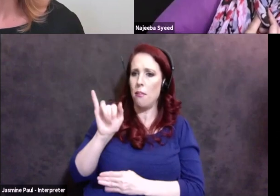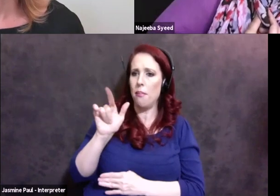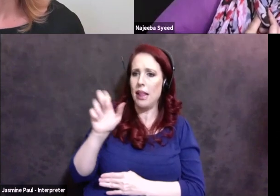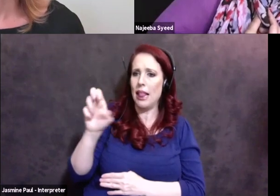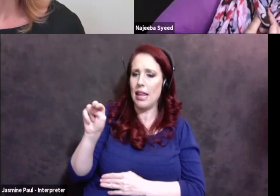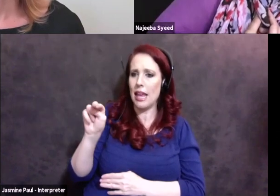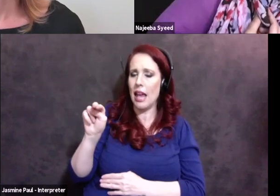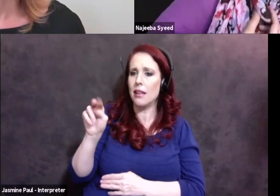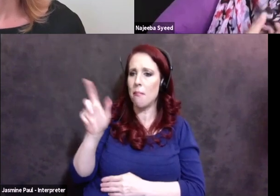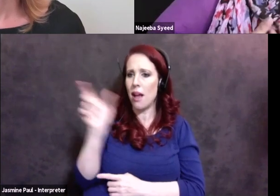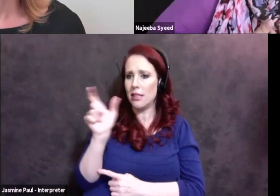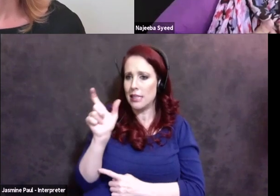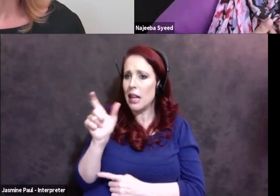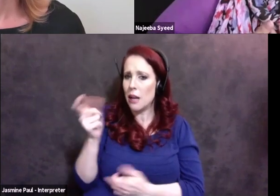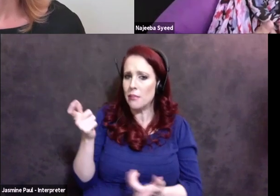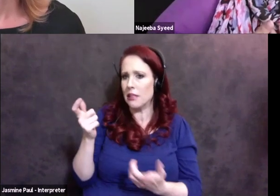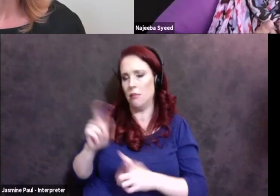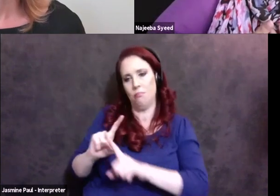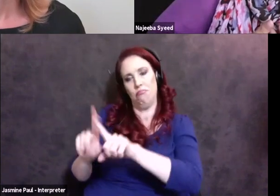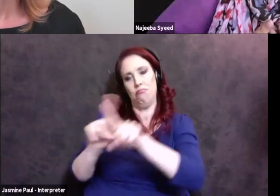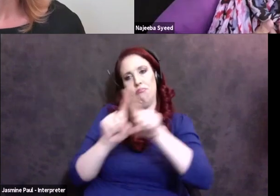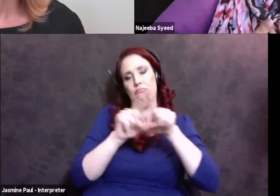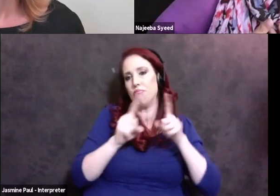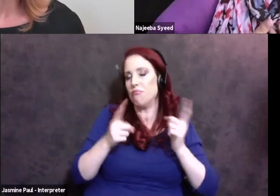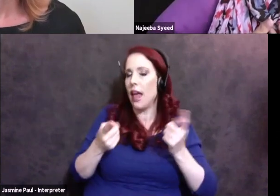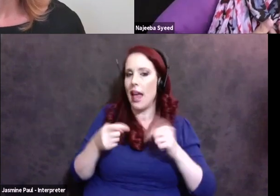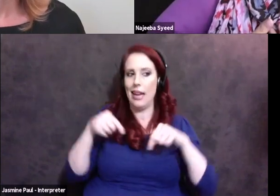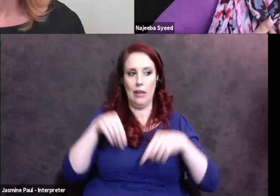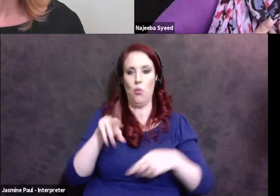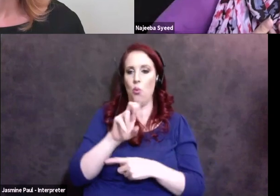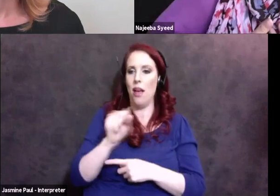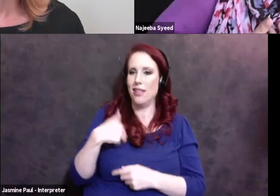million or so with so many different cultural backgrounds.